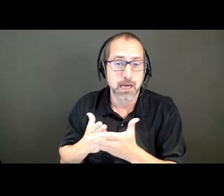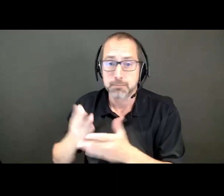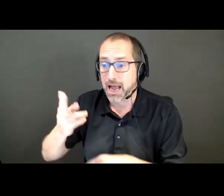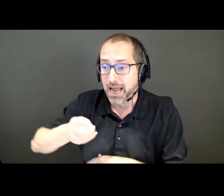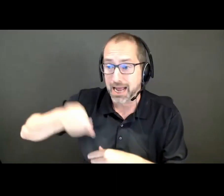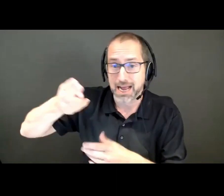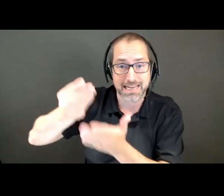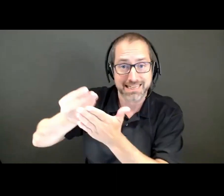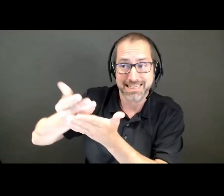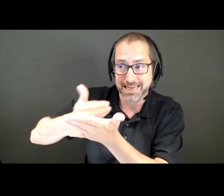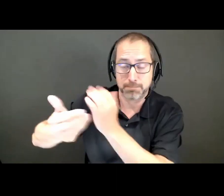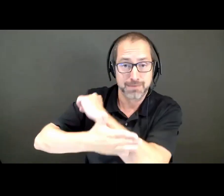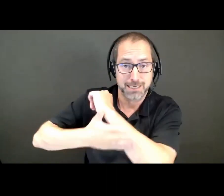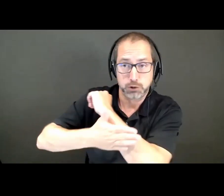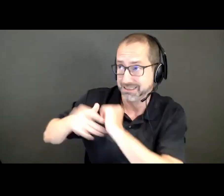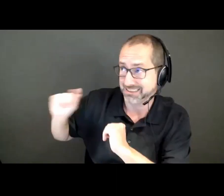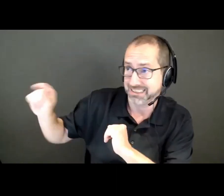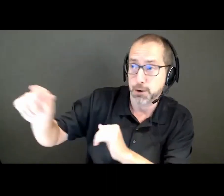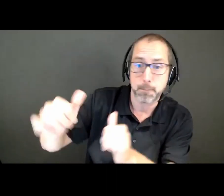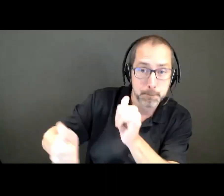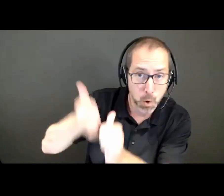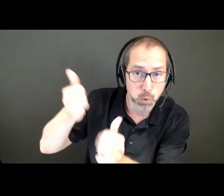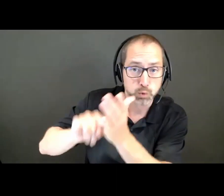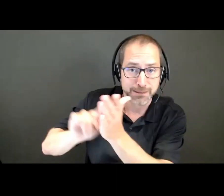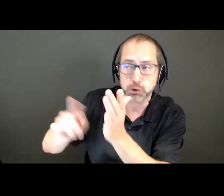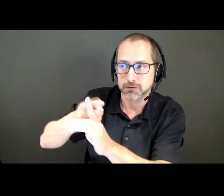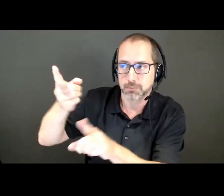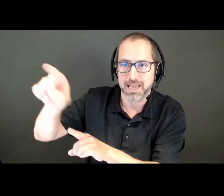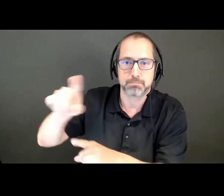research on rehabilitation and assistive technology from low- and middle-income